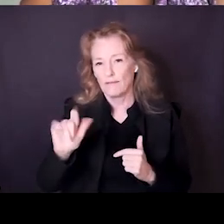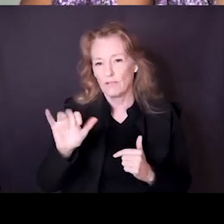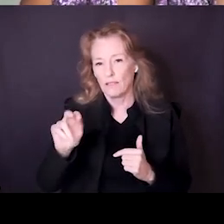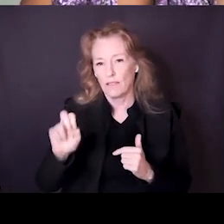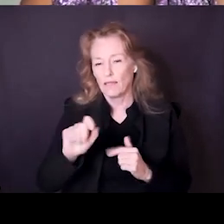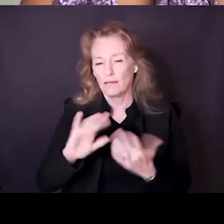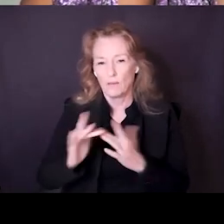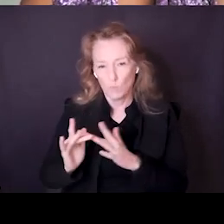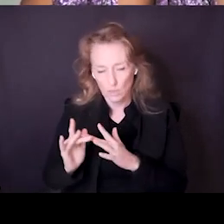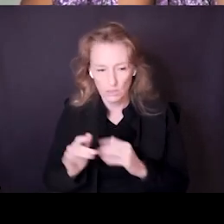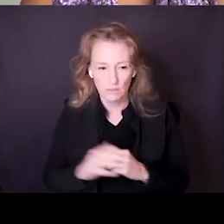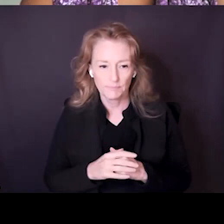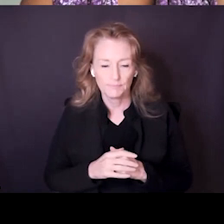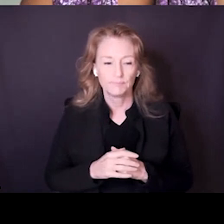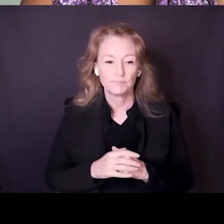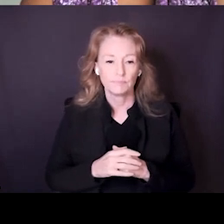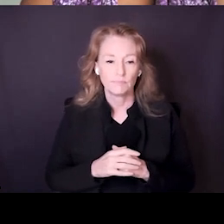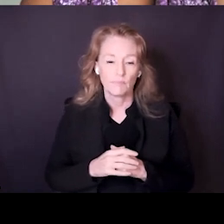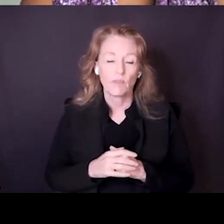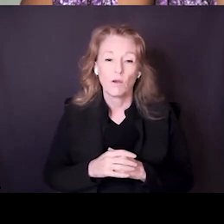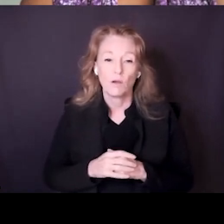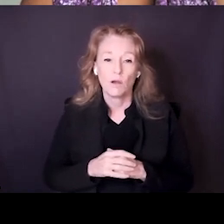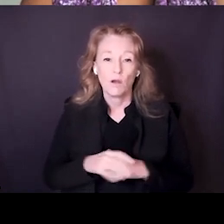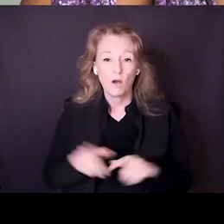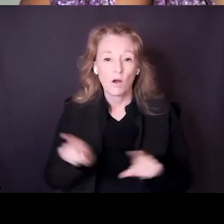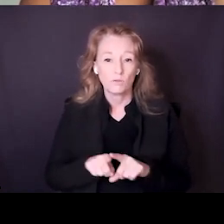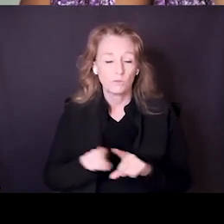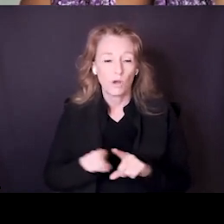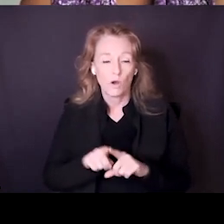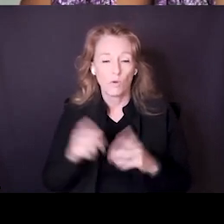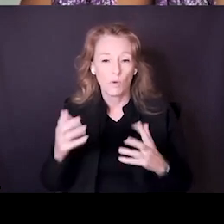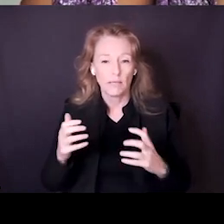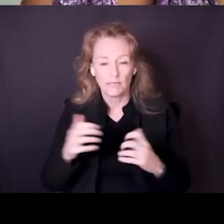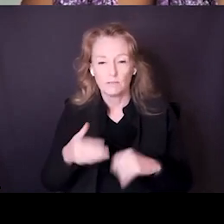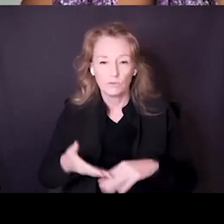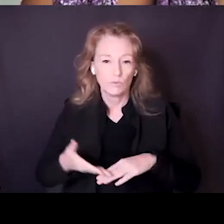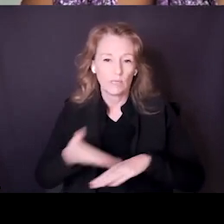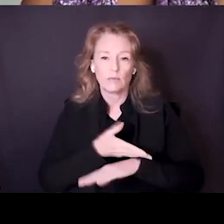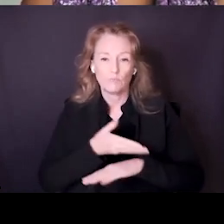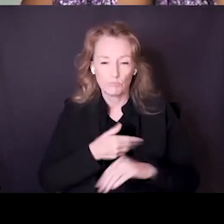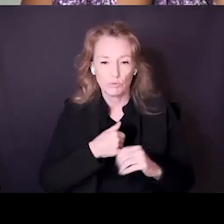THEY ARE ALSO LOOKING TO INCREASE AWARENESS OF 988 IN PREPARATION FOR THIS.